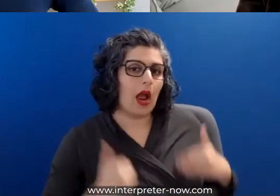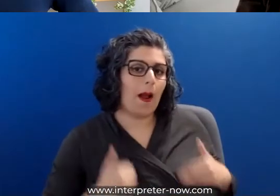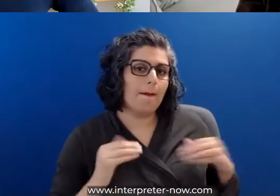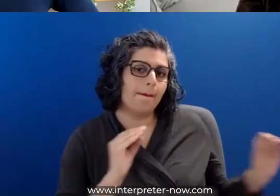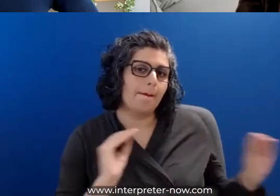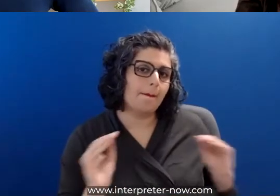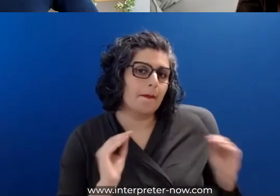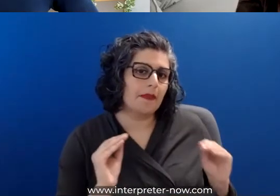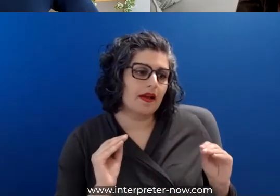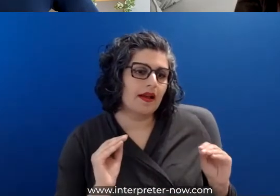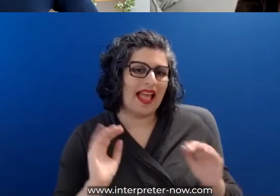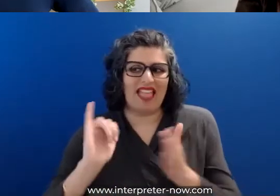by that software.